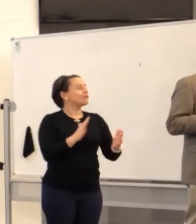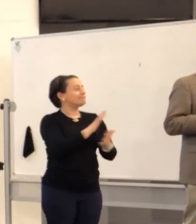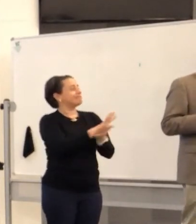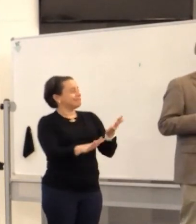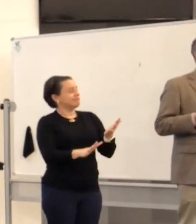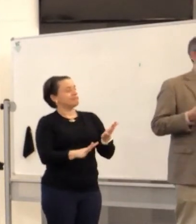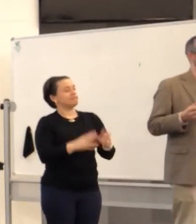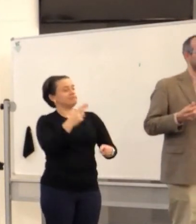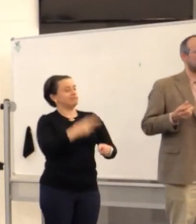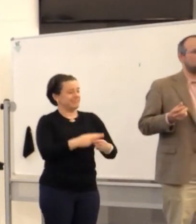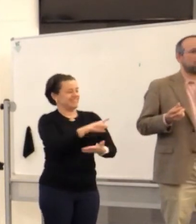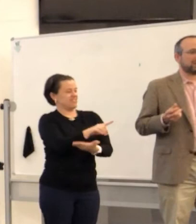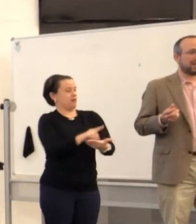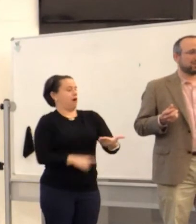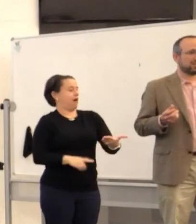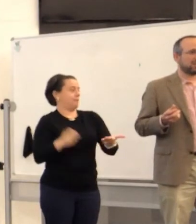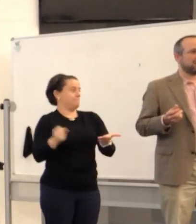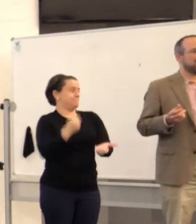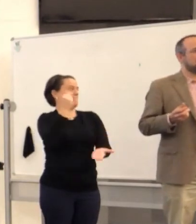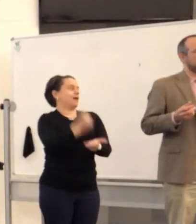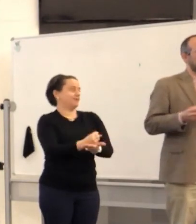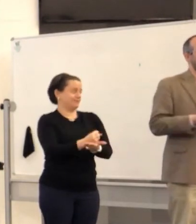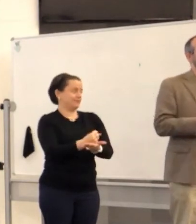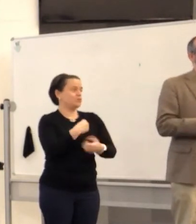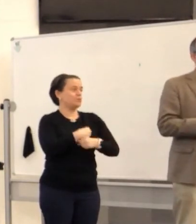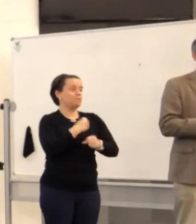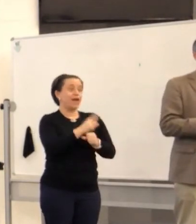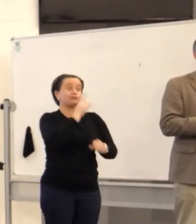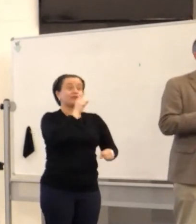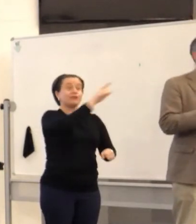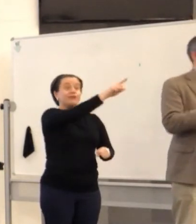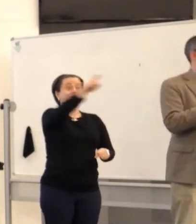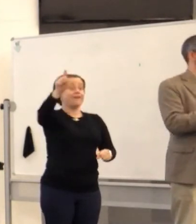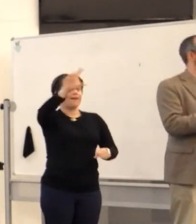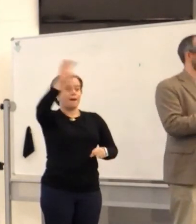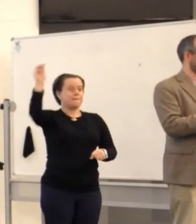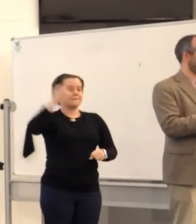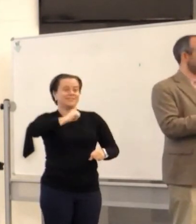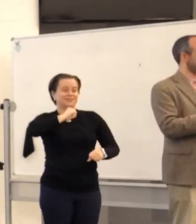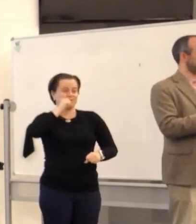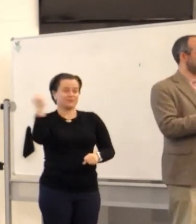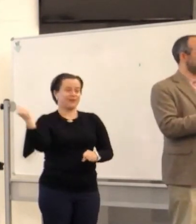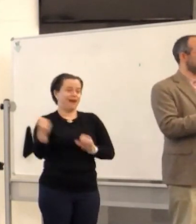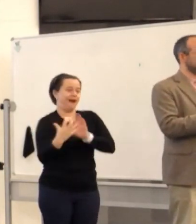because they want to make sure no one else can copy that distinctive appearance of their products